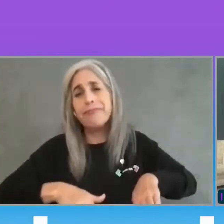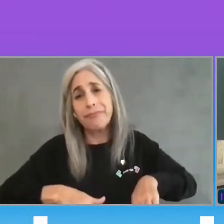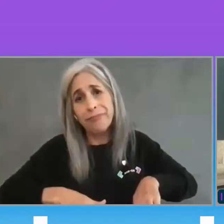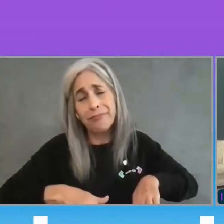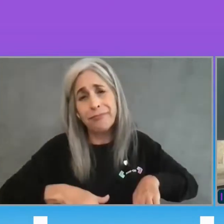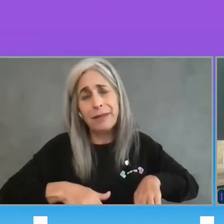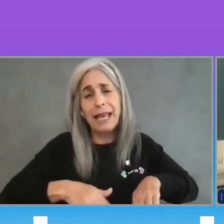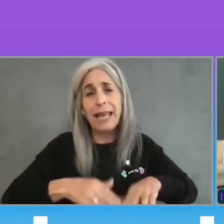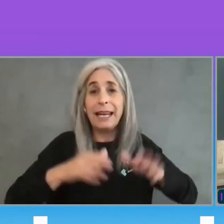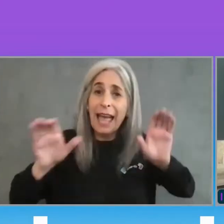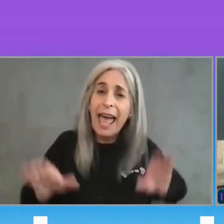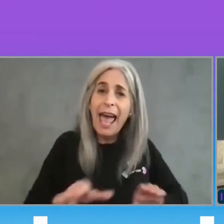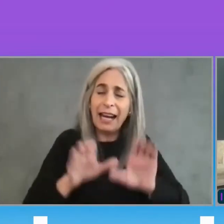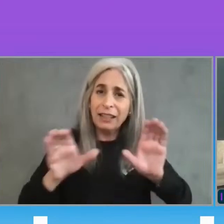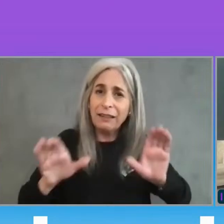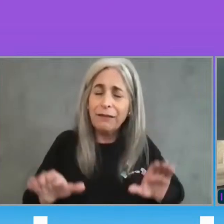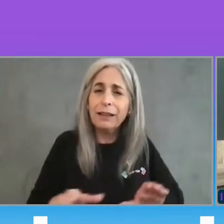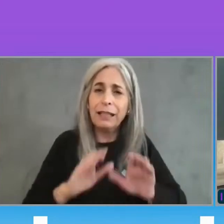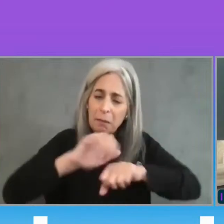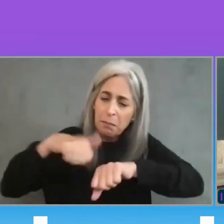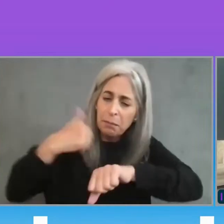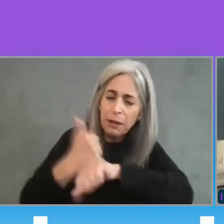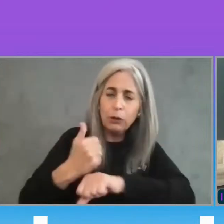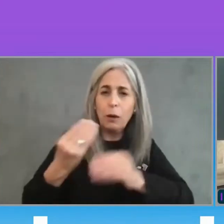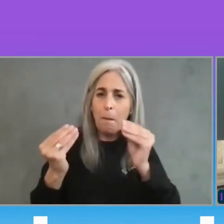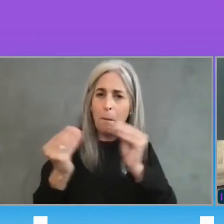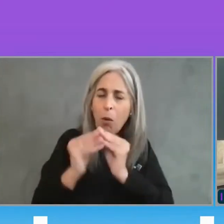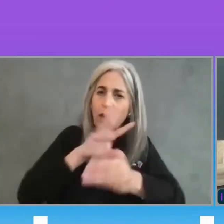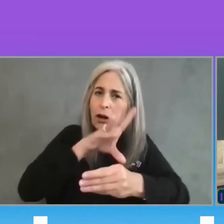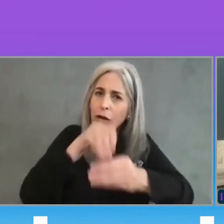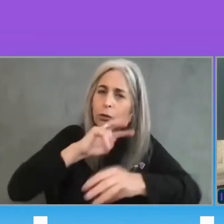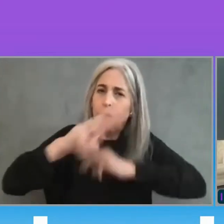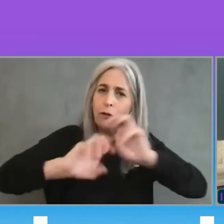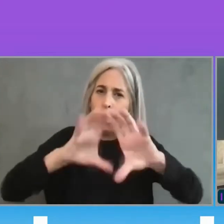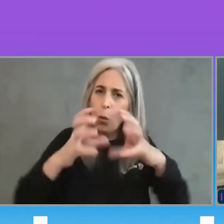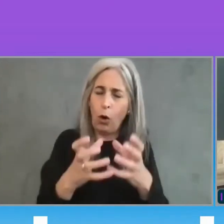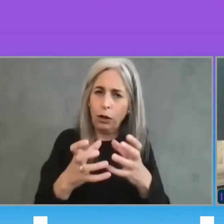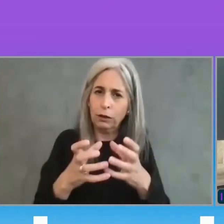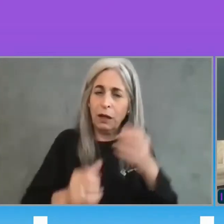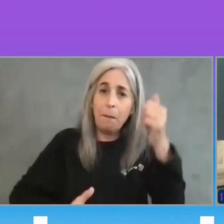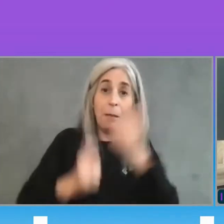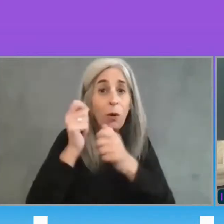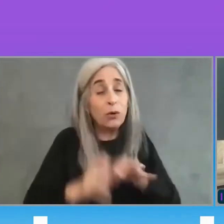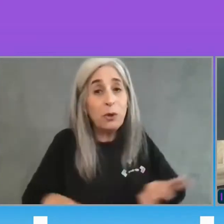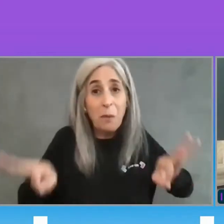barriers and proactively build a